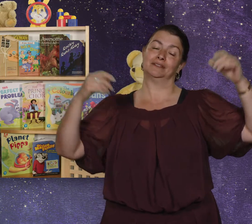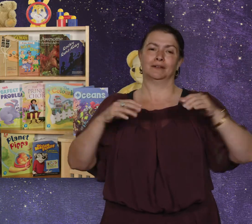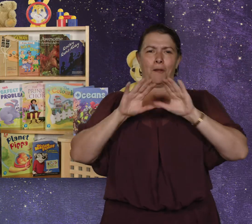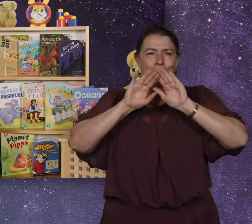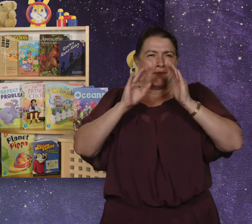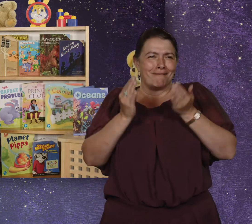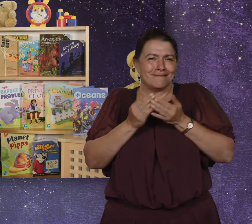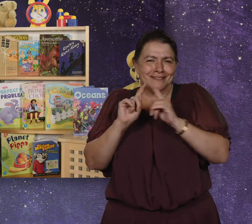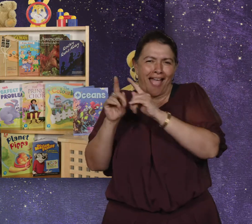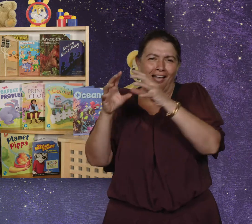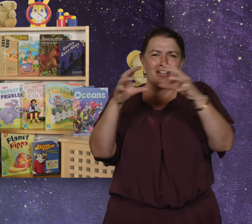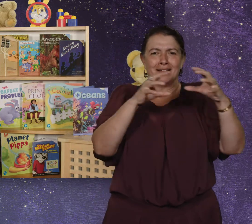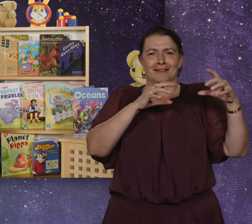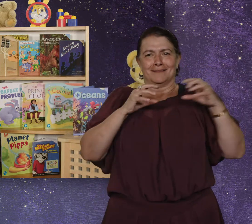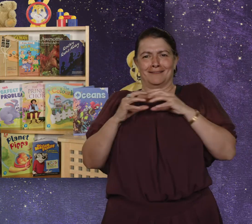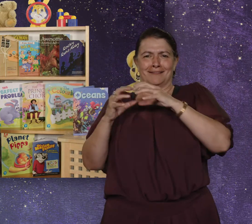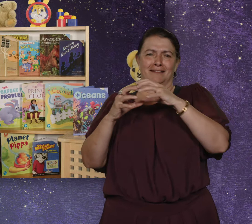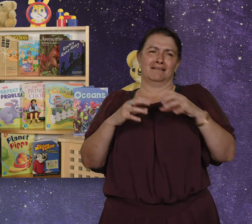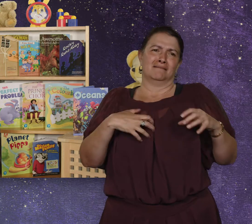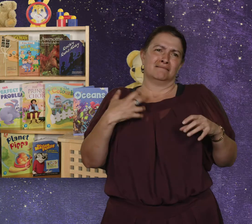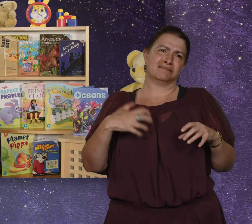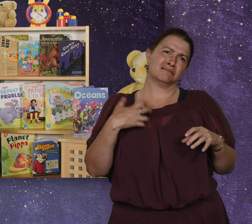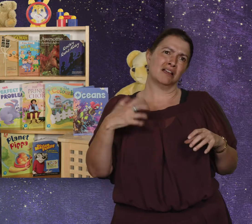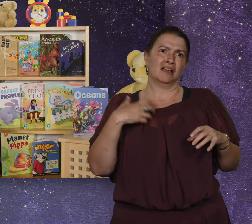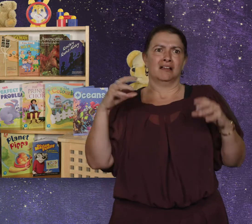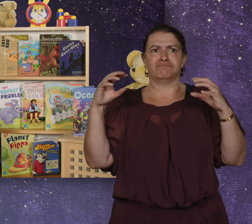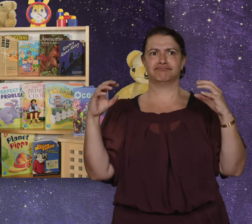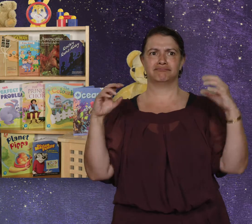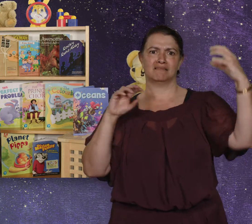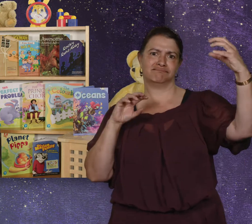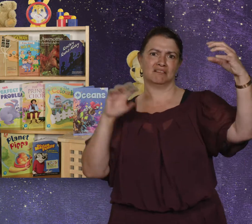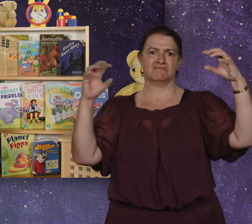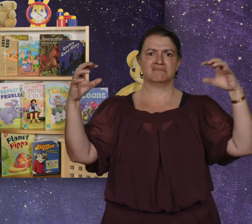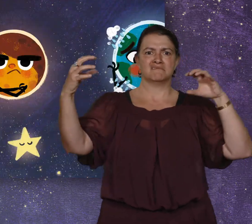the planets were moaning and whinging and whining.